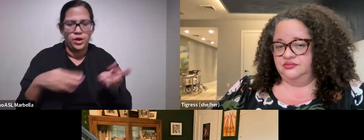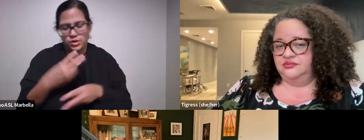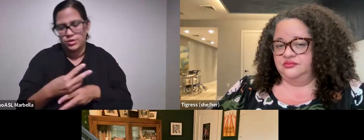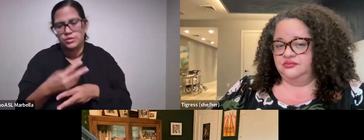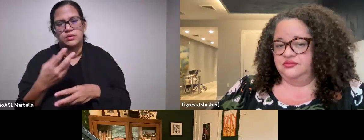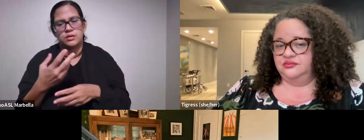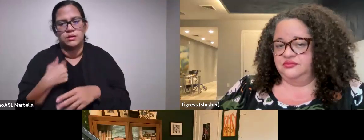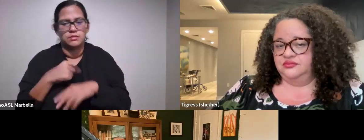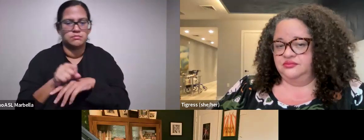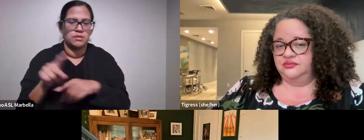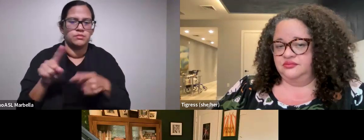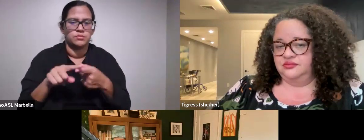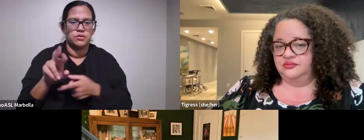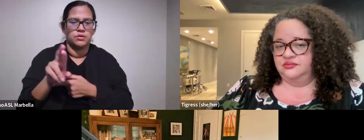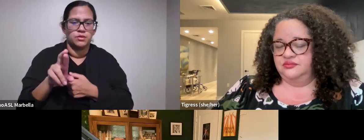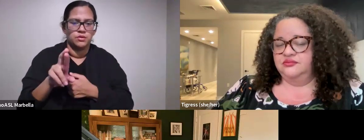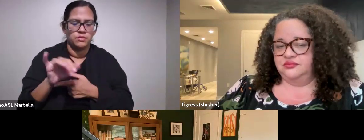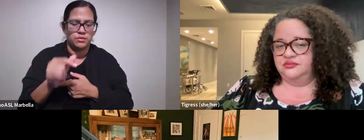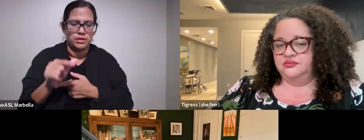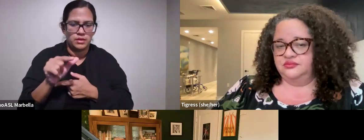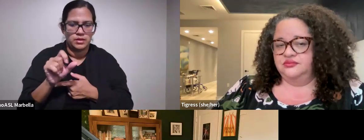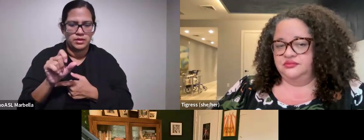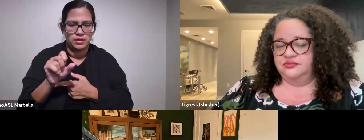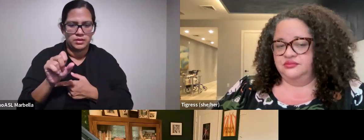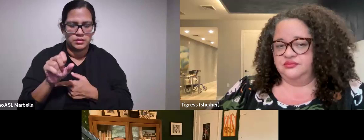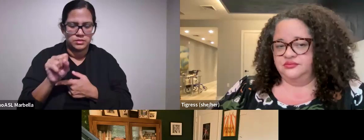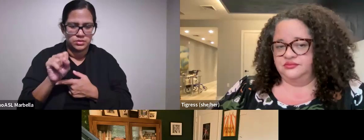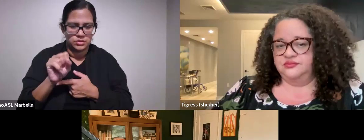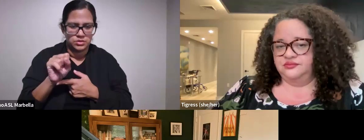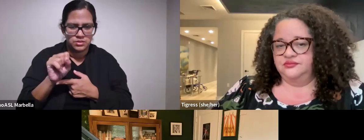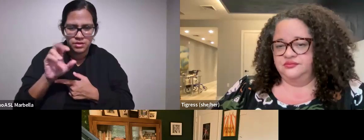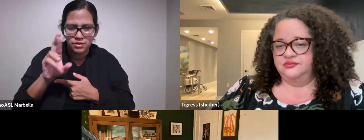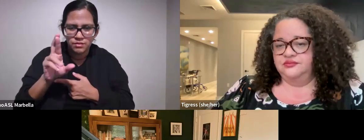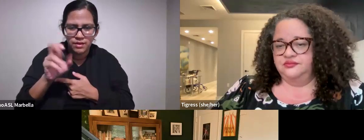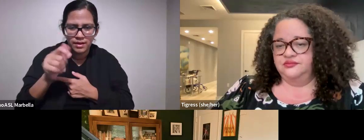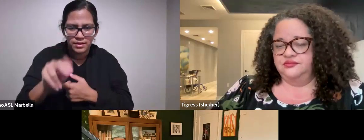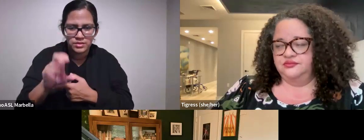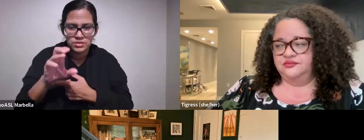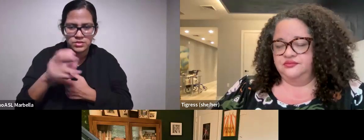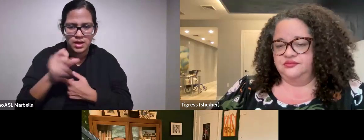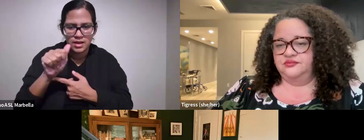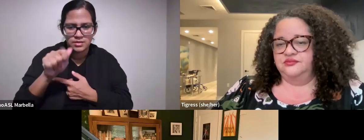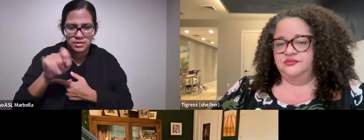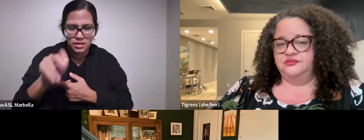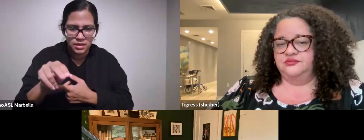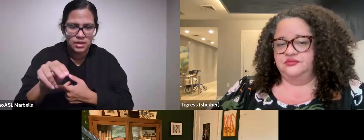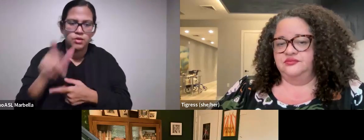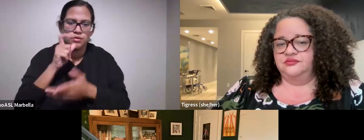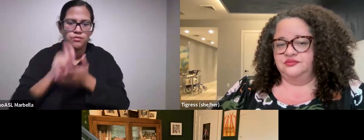I send folks to Ragen Chastain who writes the Weight and Healthcare newsletter on Substack and to Asda, the association of size,